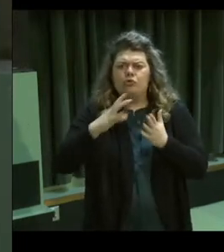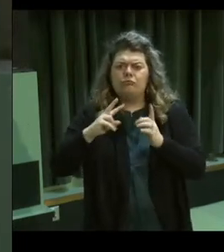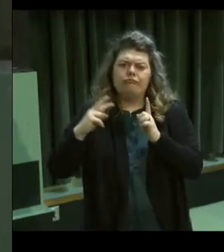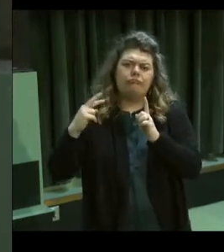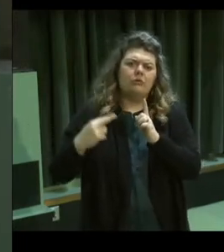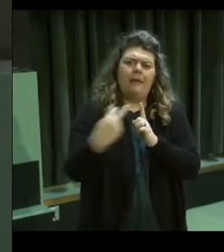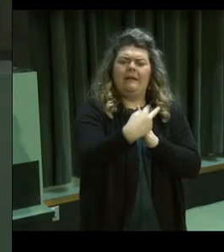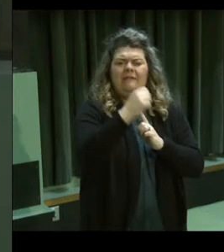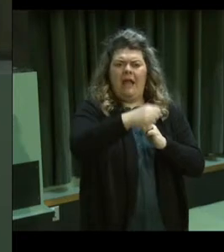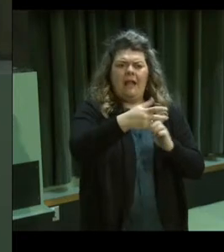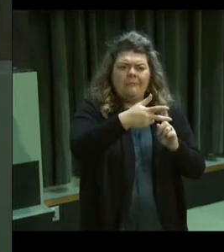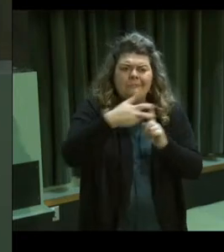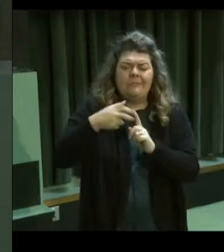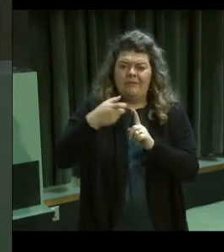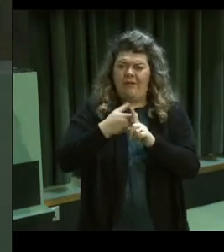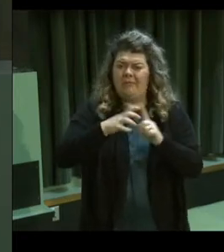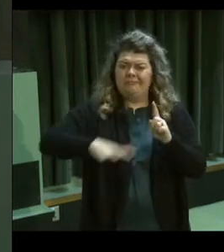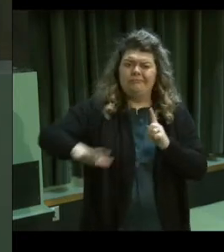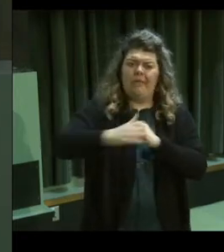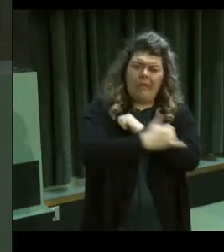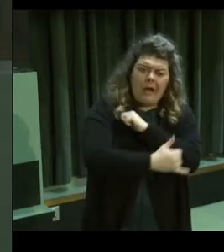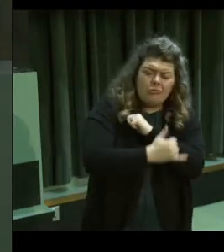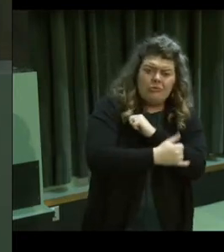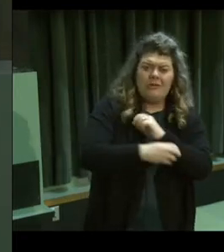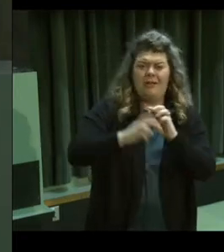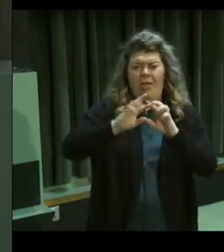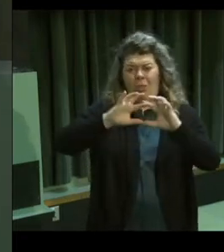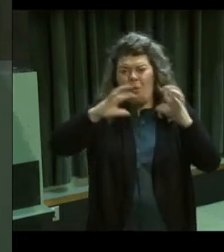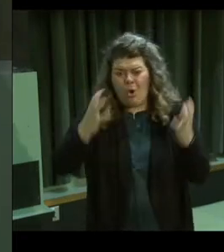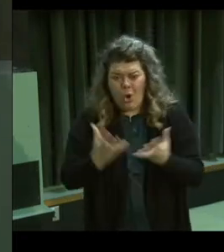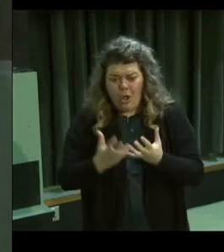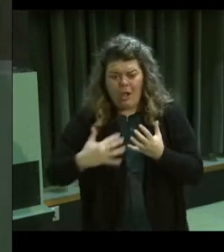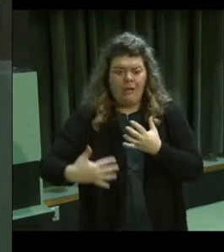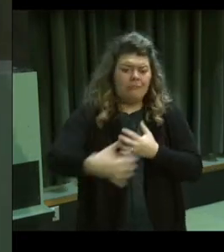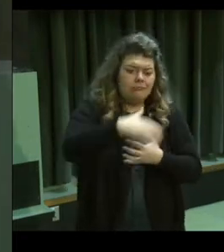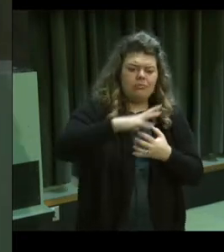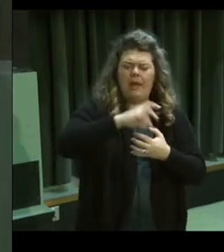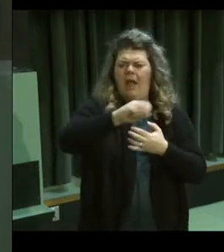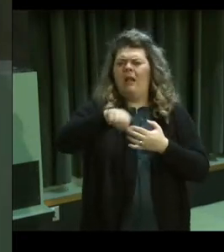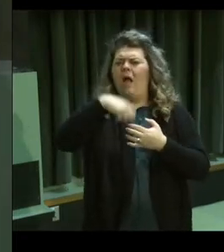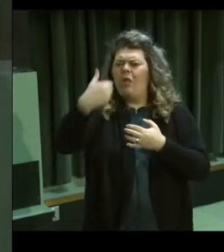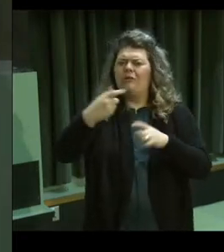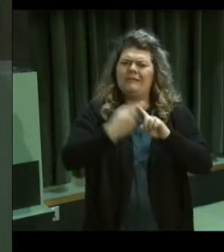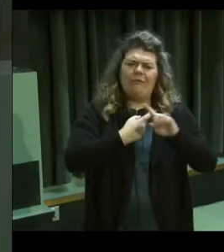come who come from us, from across the country, around the